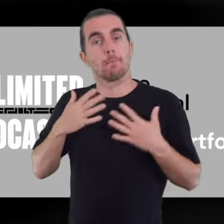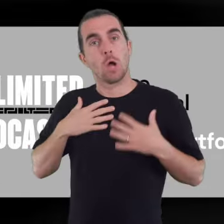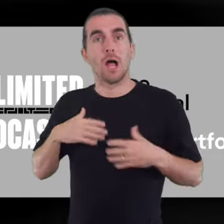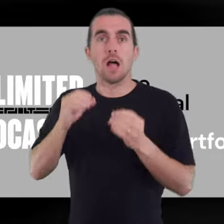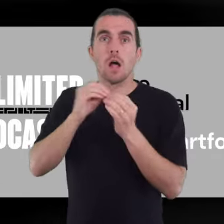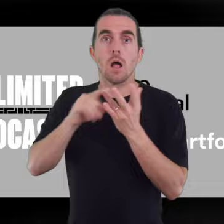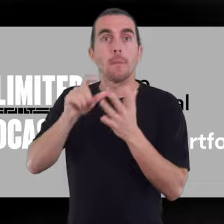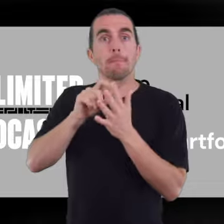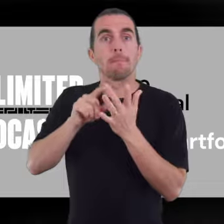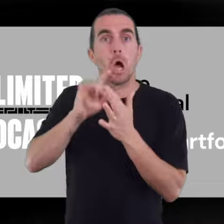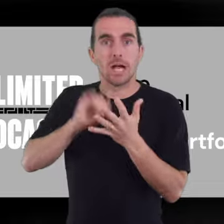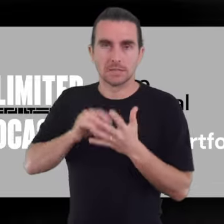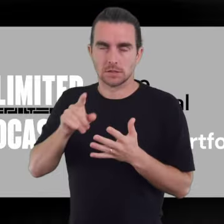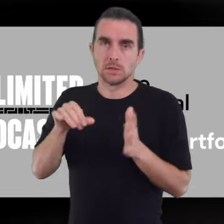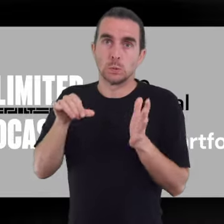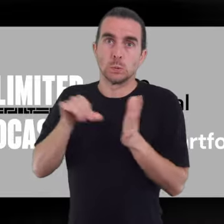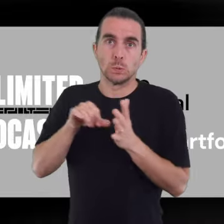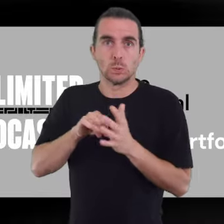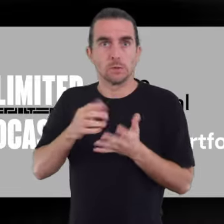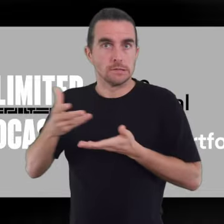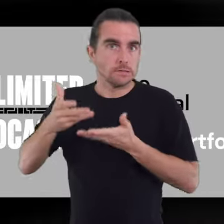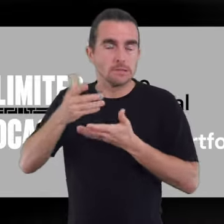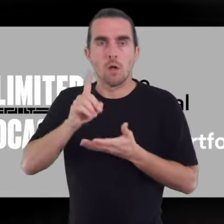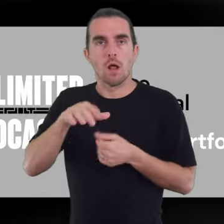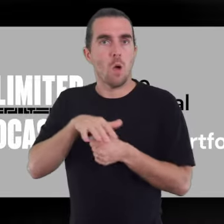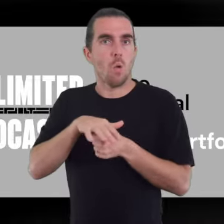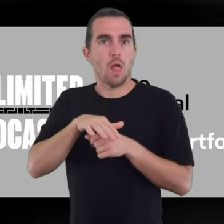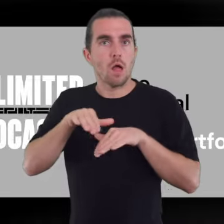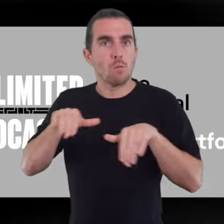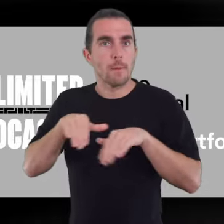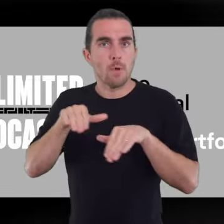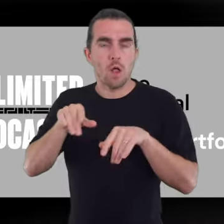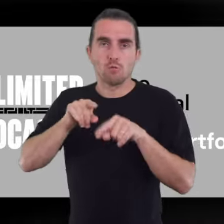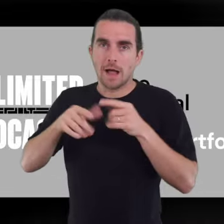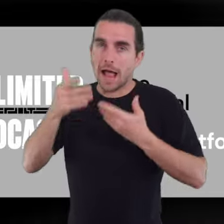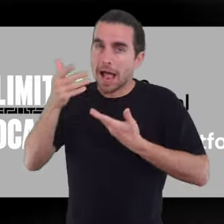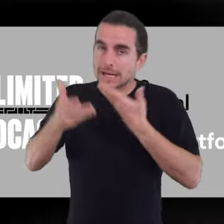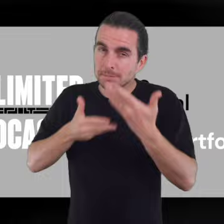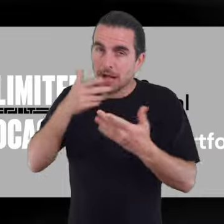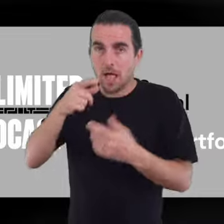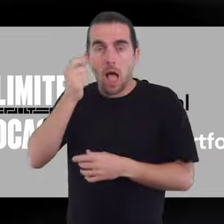And then, I think with "BODIES", one of the biggest challenges has been negotiating